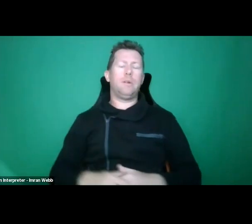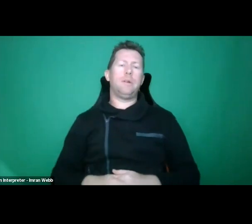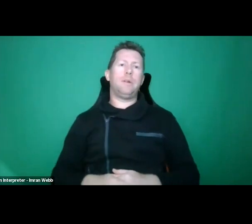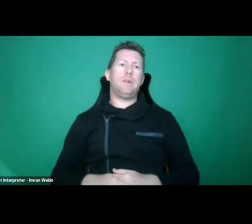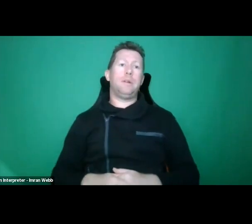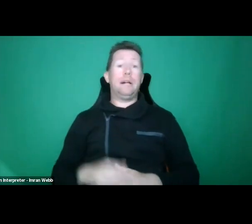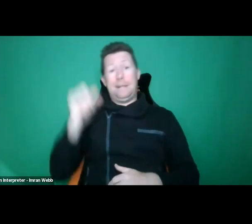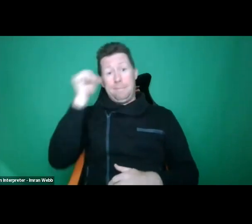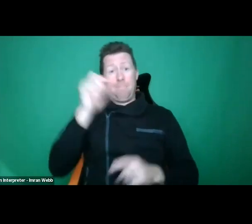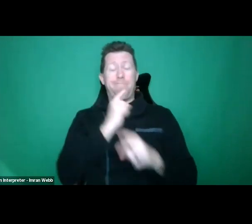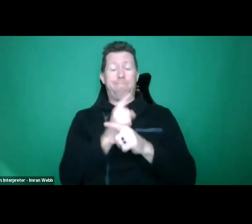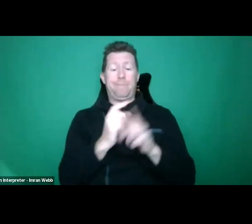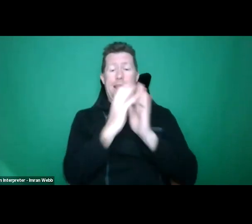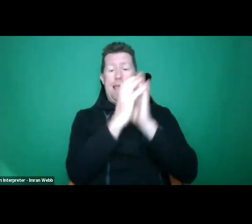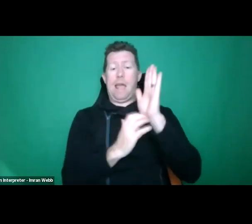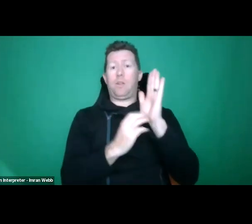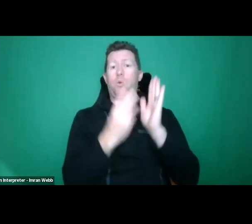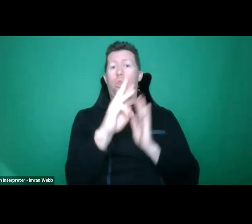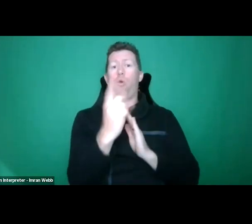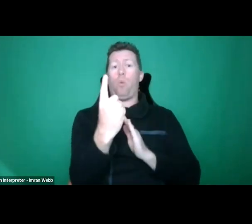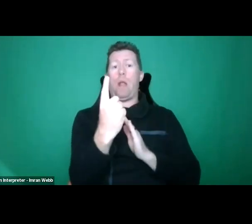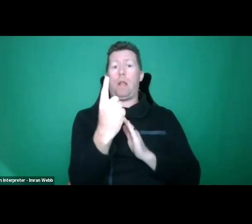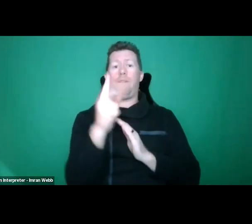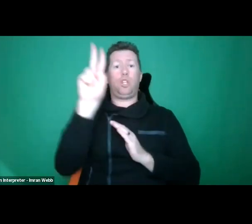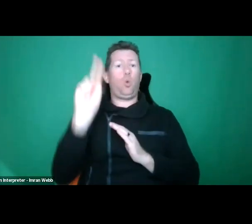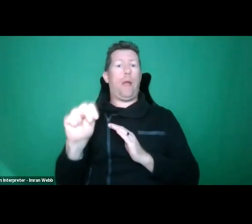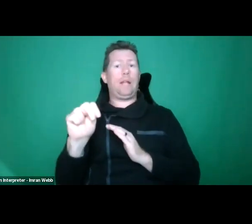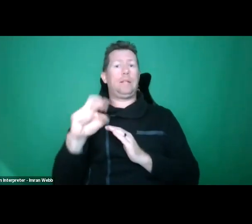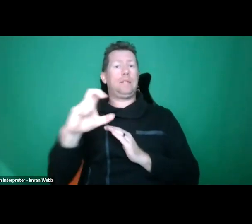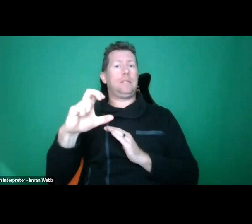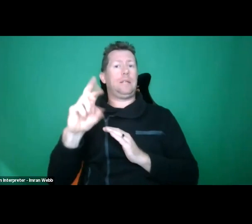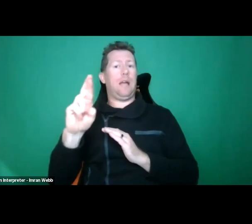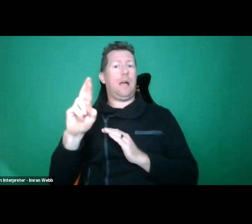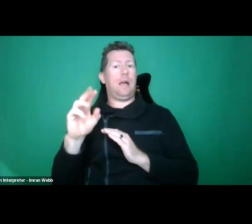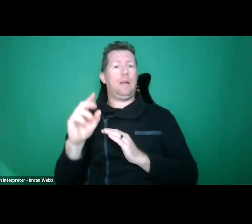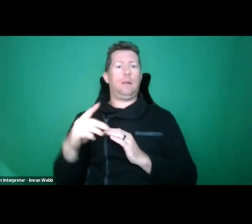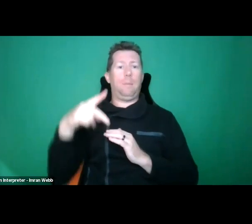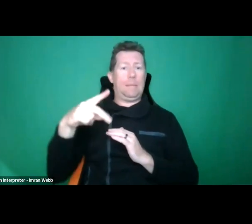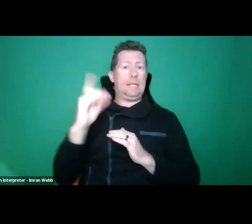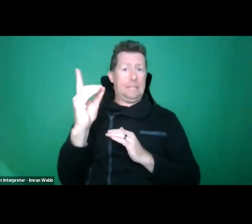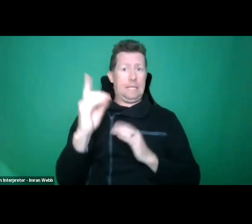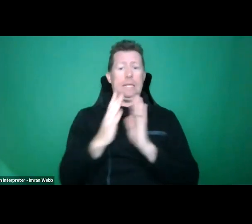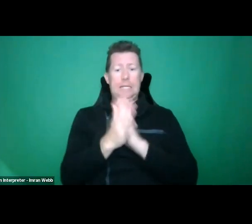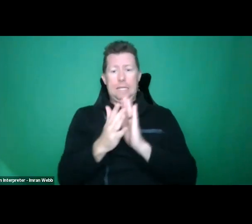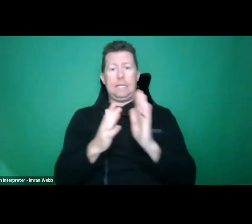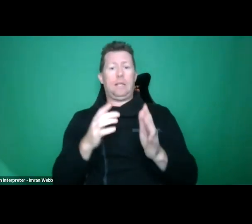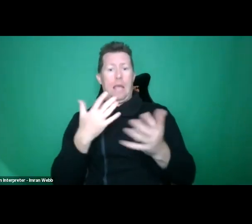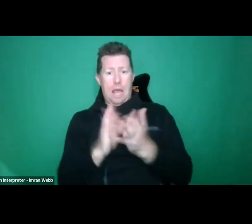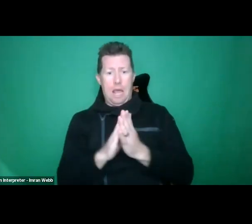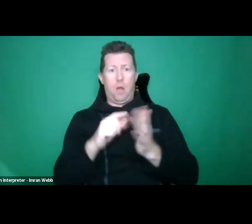Article 31 of the UNCRPD outlines the responsibility of state parties to collect appropriate information and data to enable them